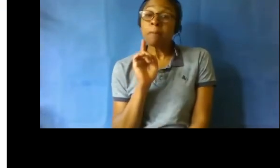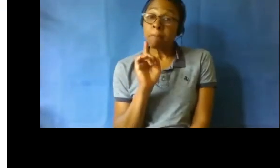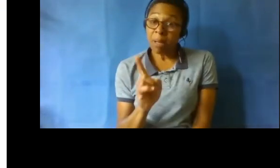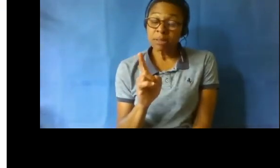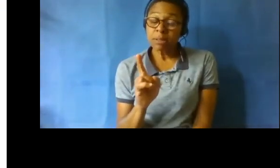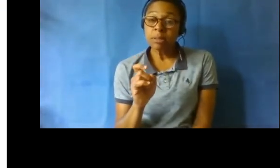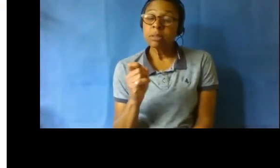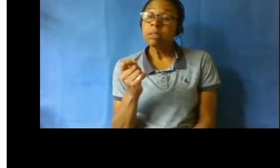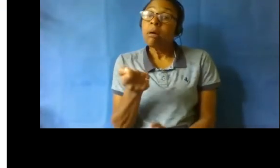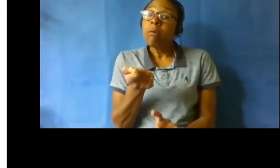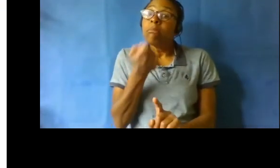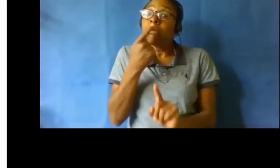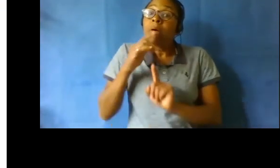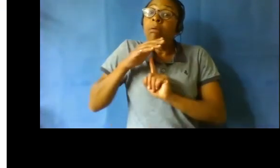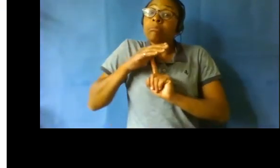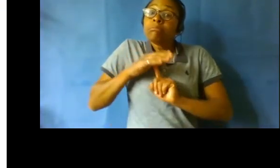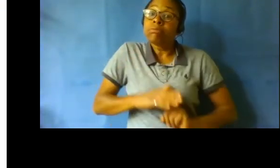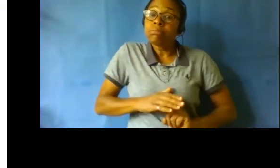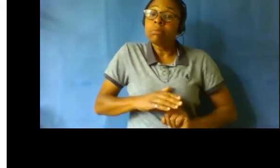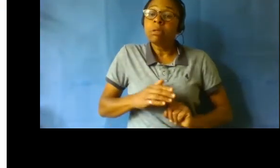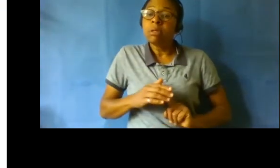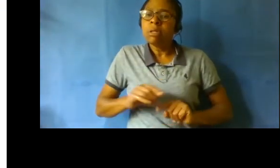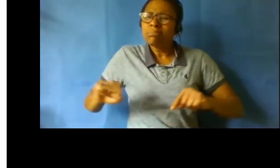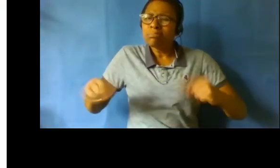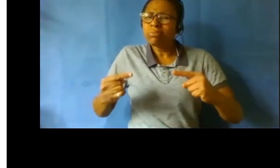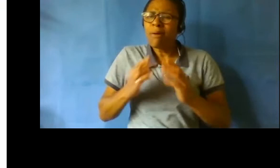I don't understand I found myself looking online and on blogs trying to